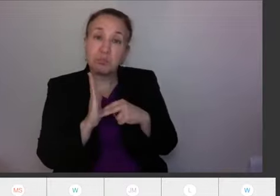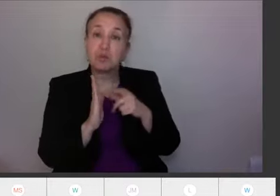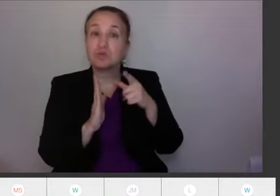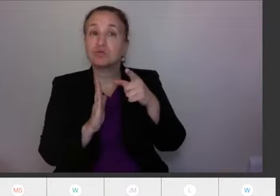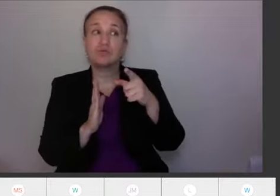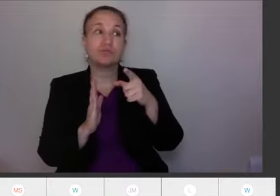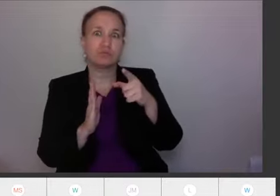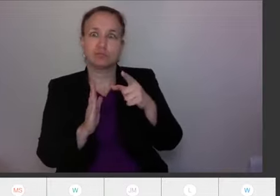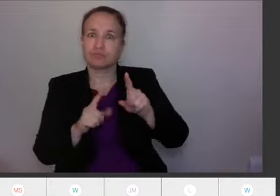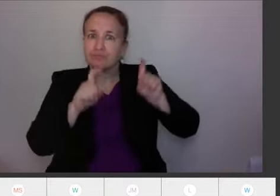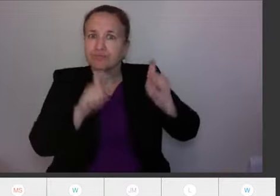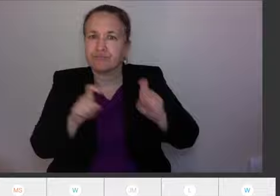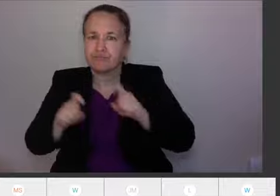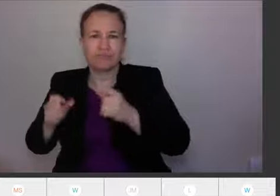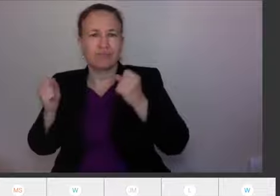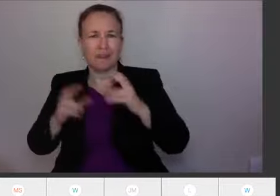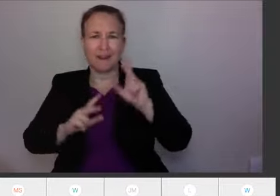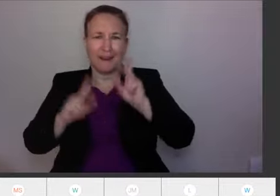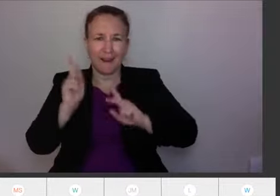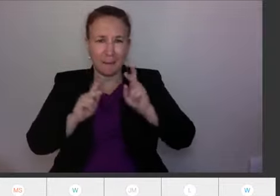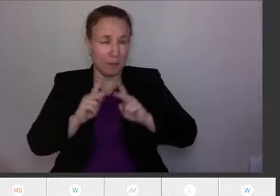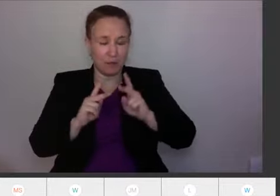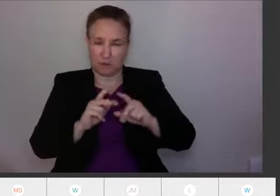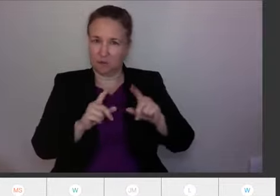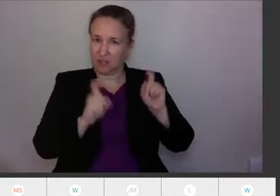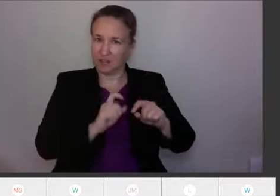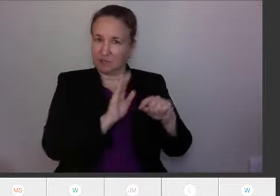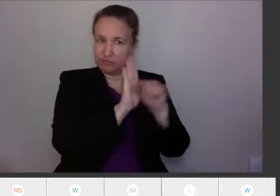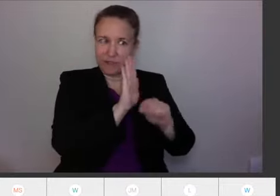of people who are testing negative but when you're doing public health